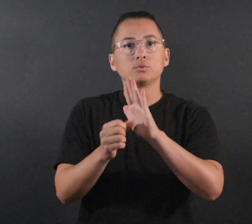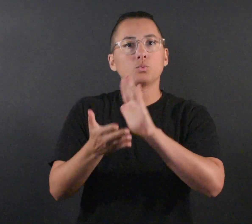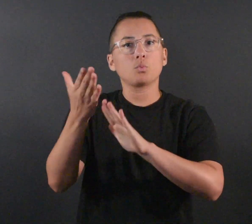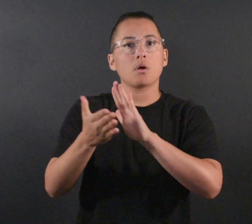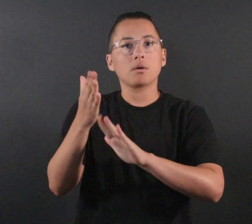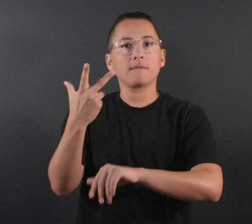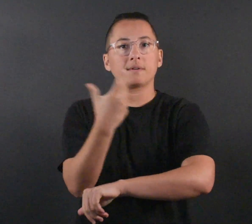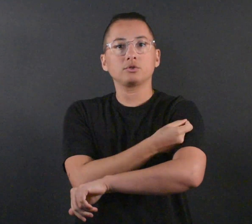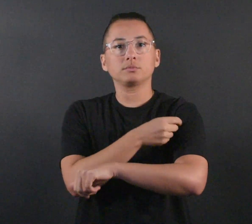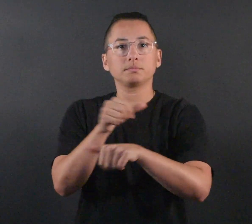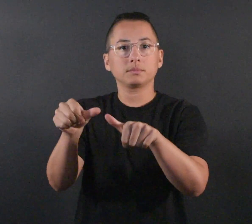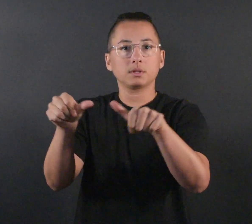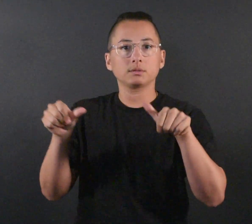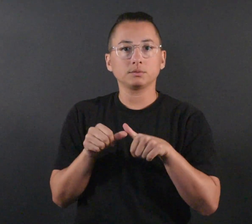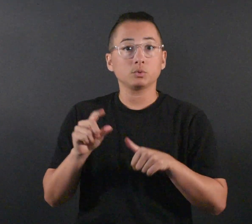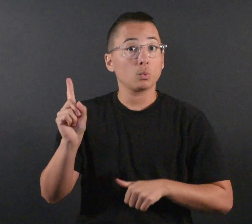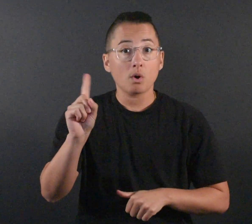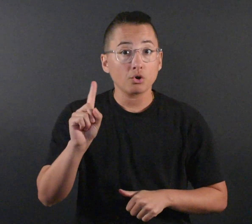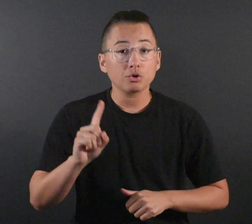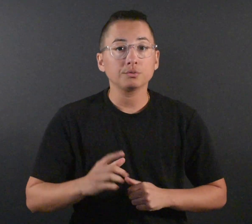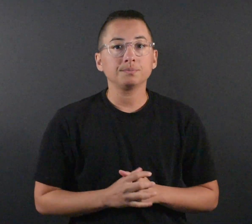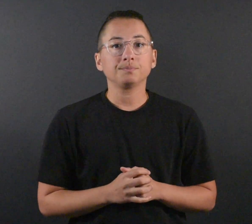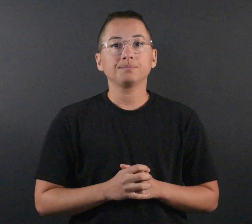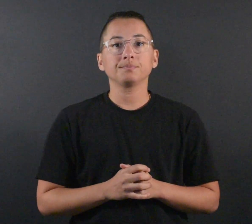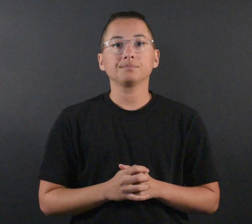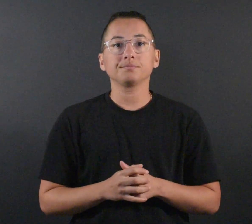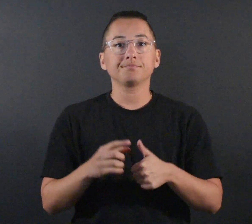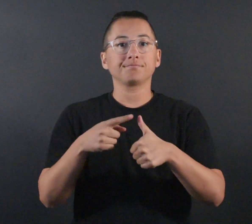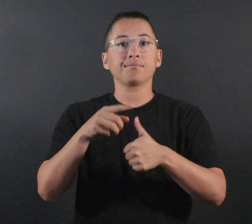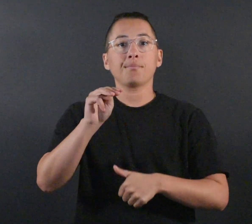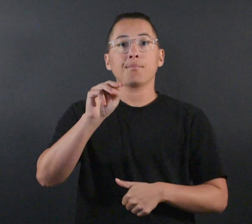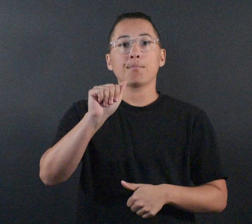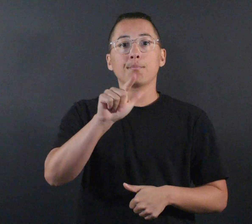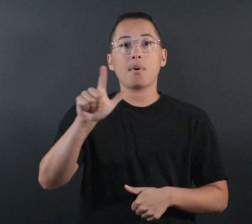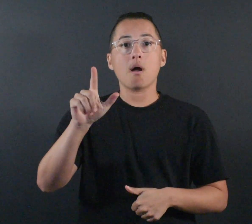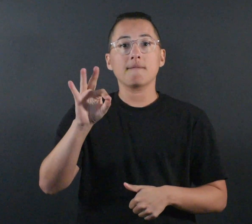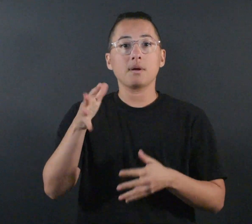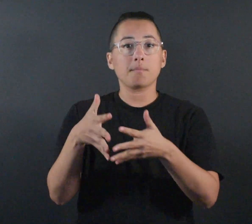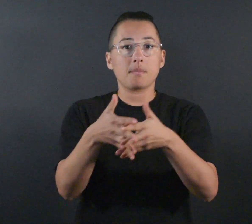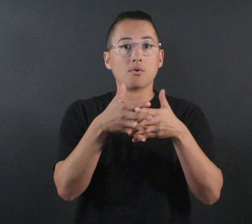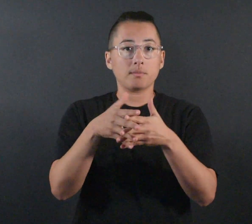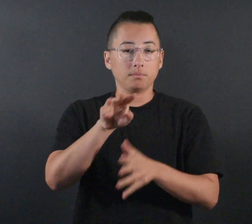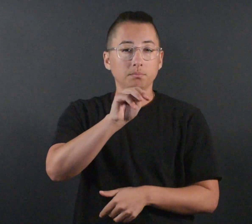• Mall of America Community Vaccination Site